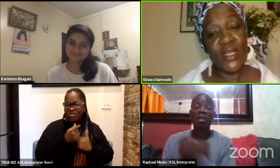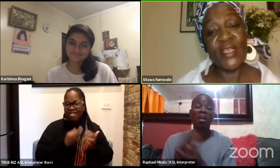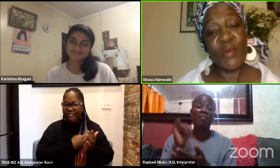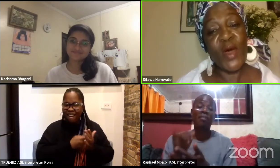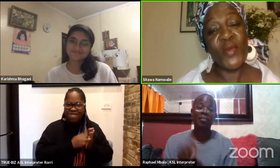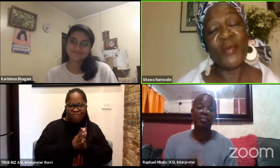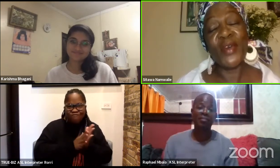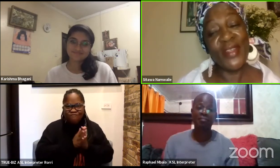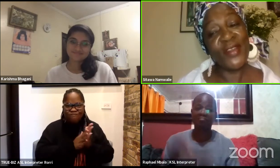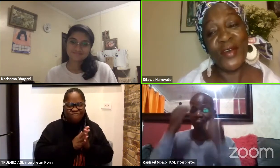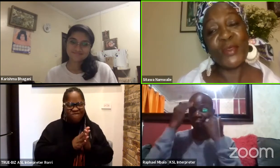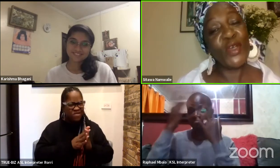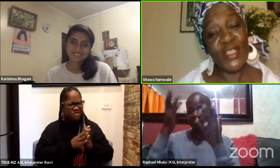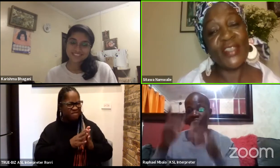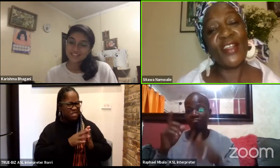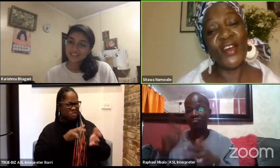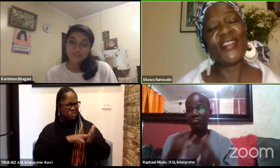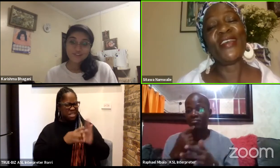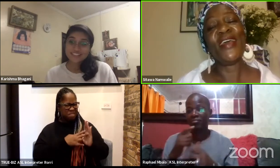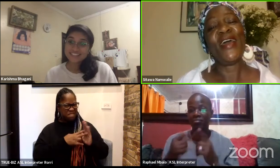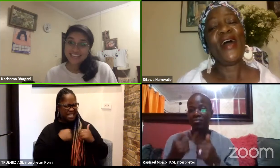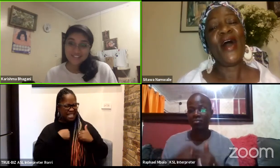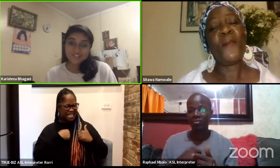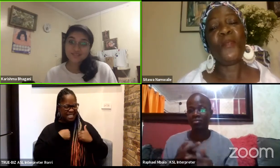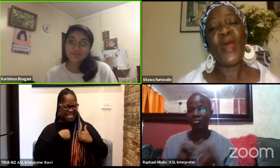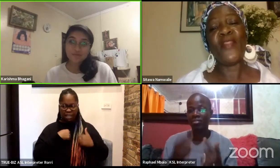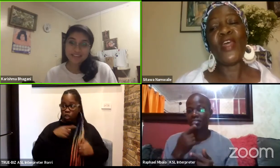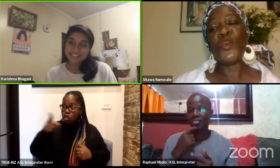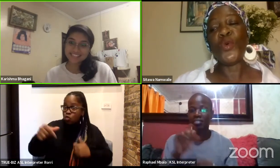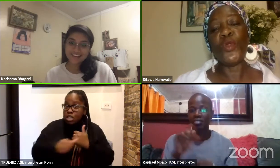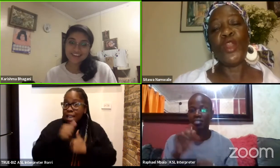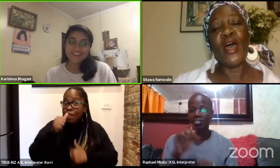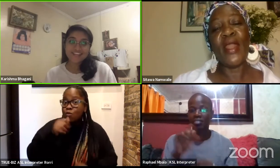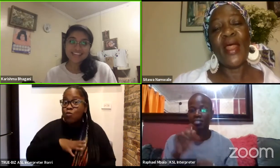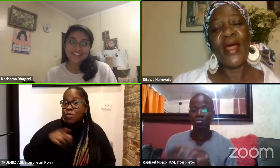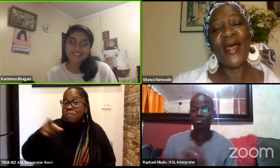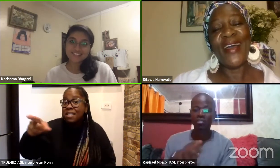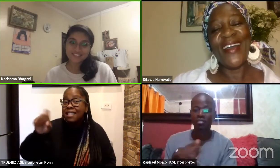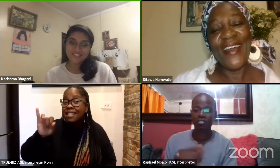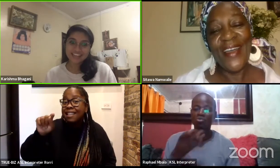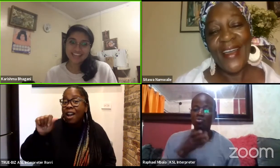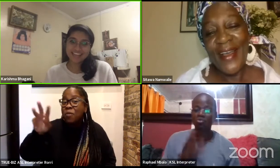what it says about me, but I'm sure it says a lot. You're a dangerous woman, Sitawa. You're a dangerous woman.